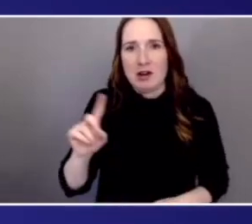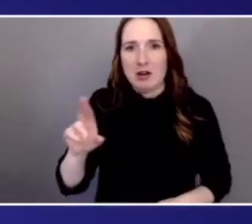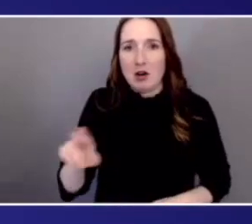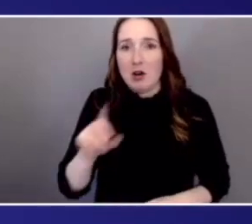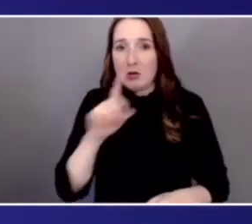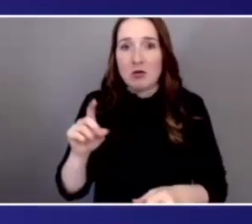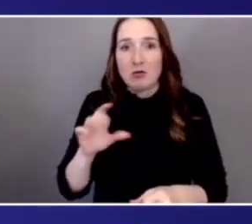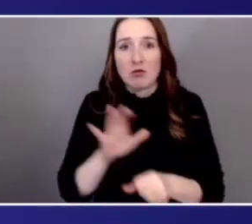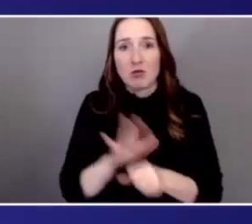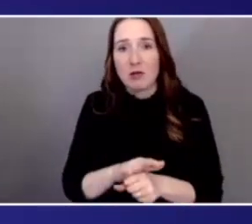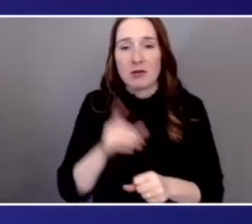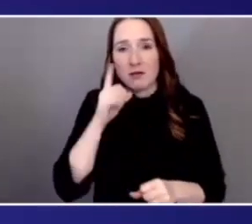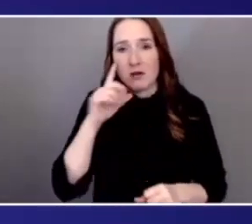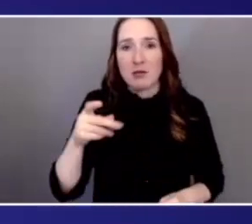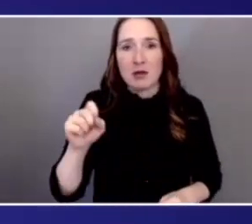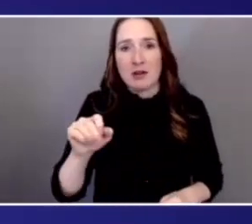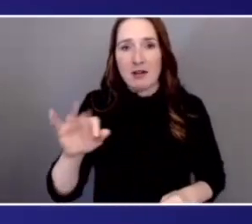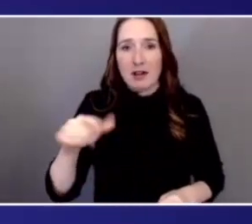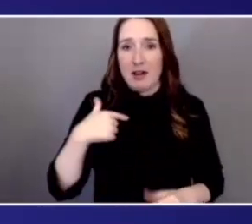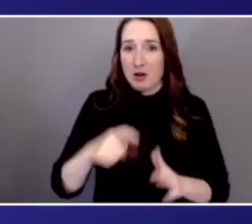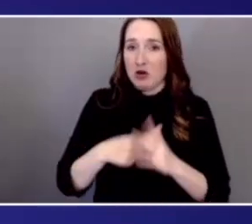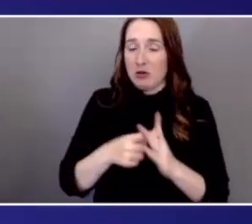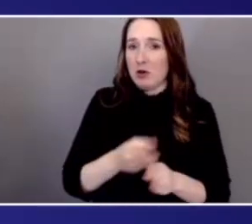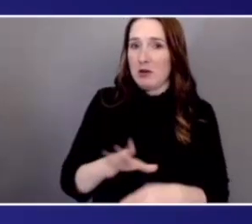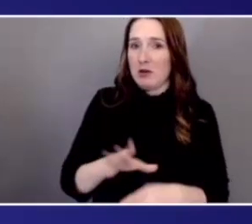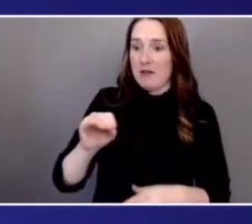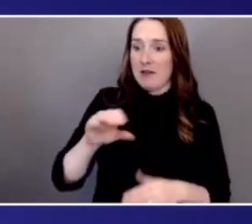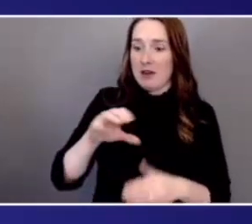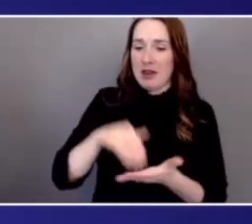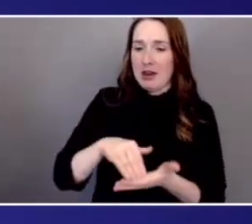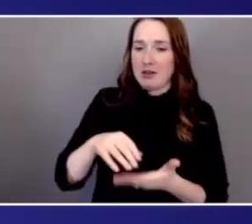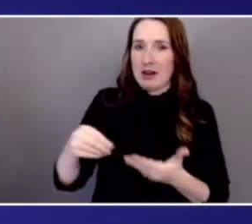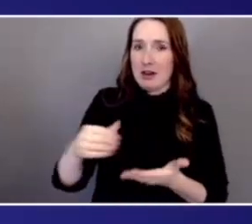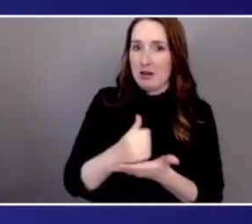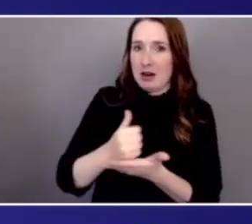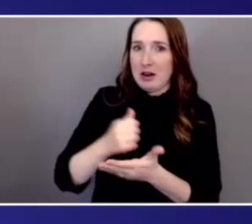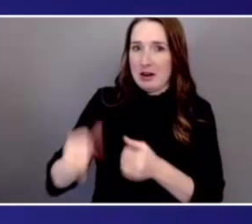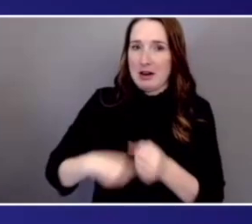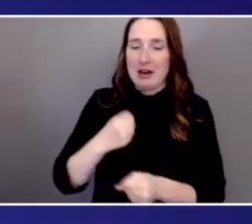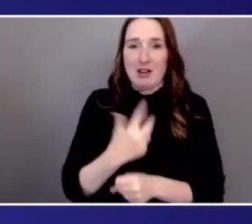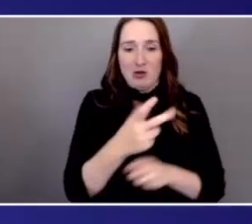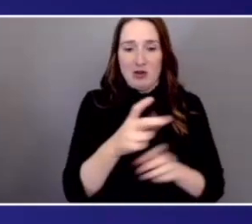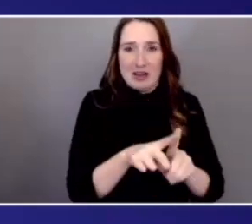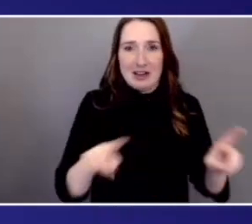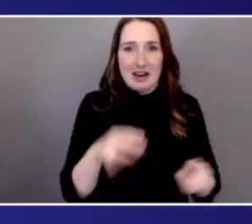When I started my career, my salary was $50,000 a year, despite having 3 degrees, including 2 advanced degrees.